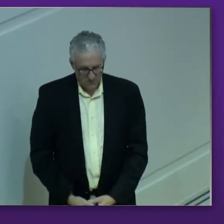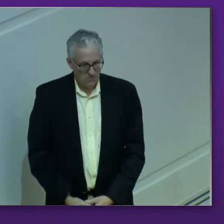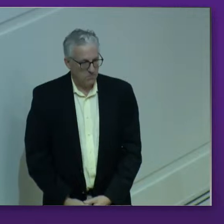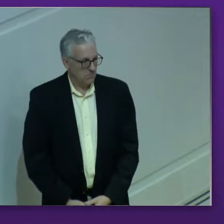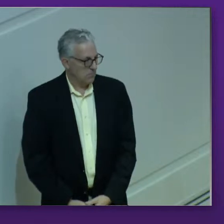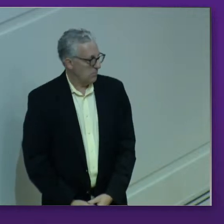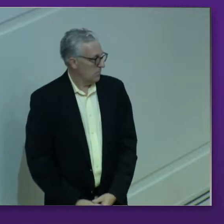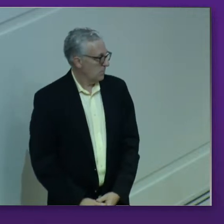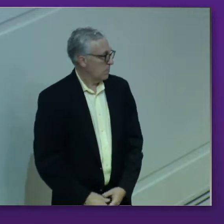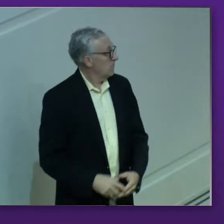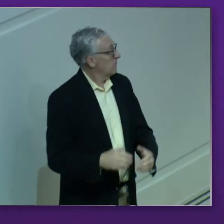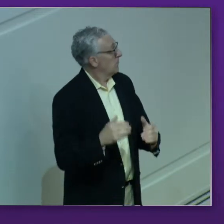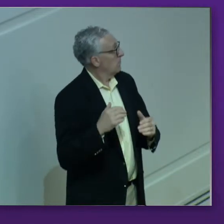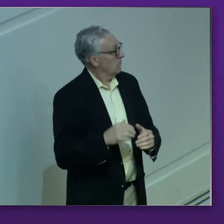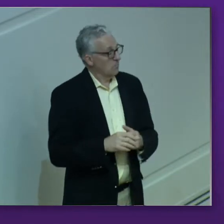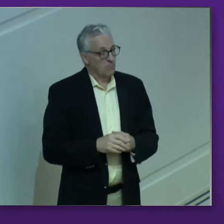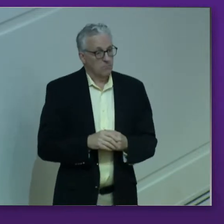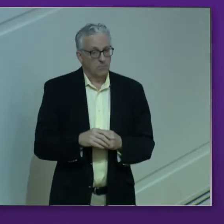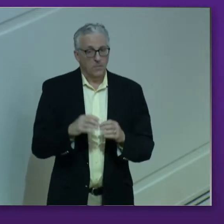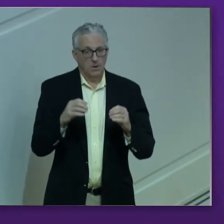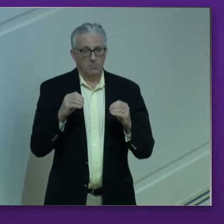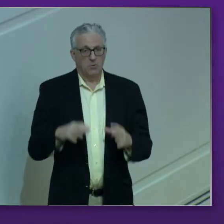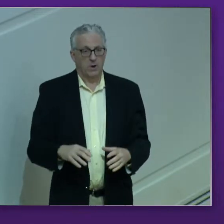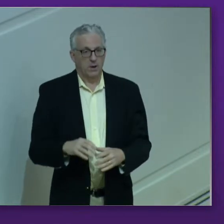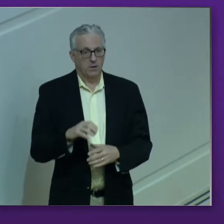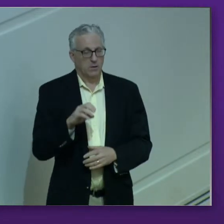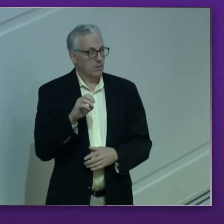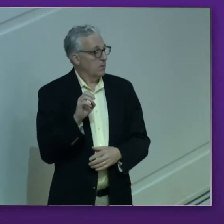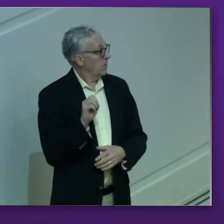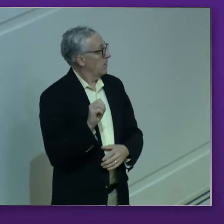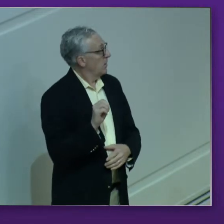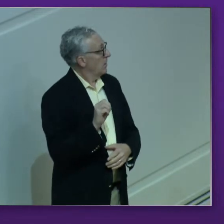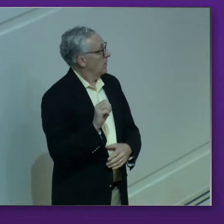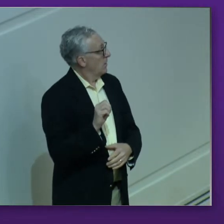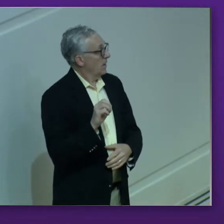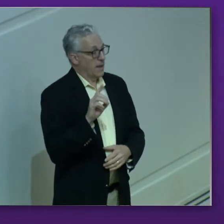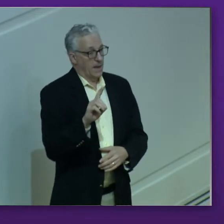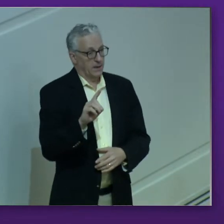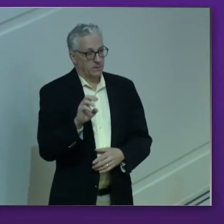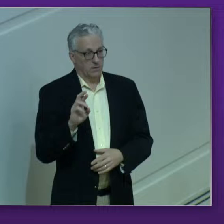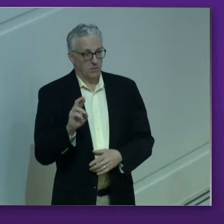SOCIAL MEDIA. CONGRATULATIONS DR. MONTGOMERY.